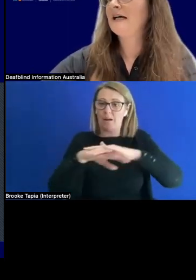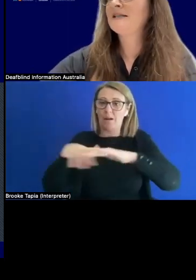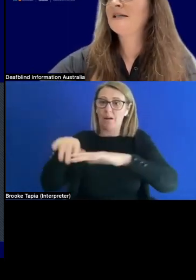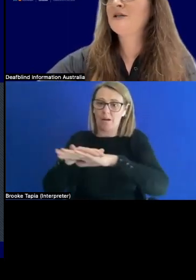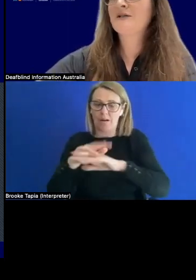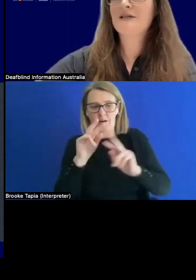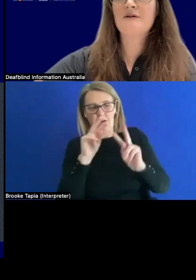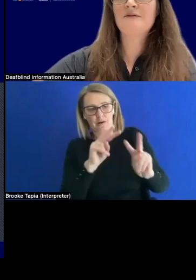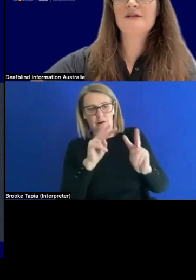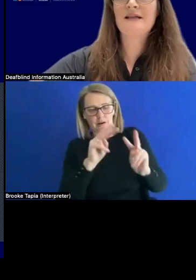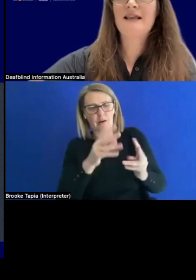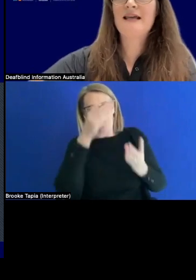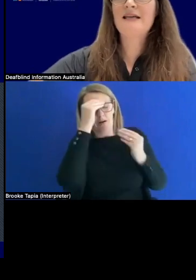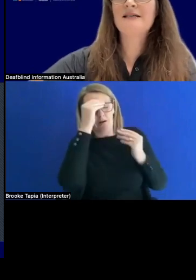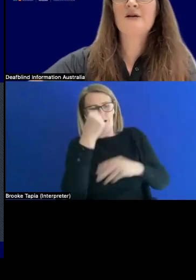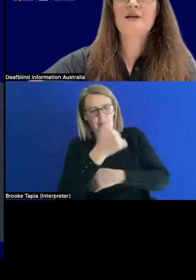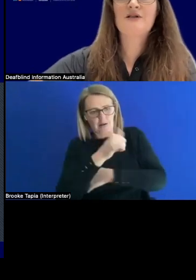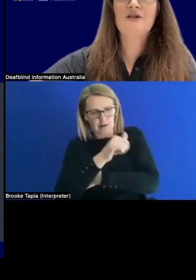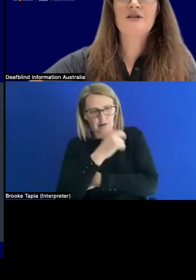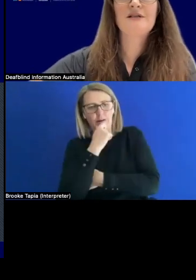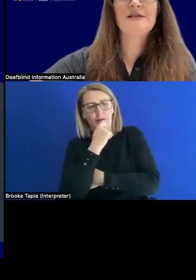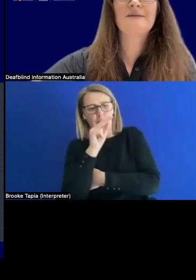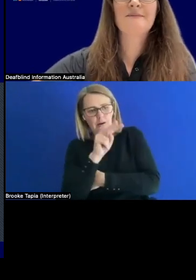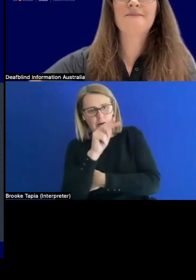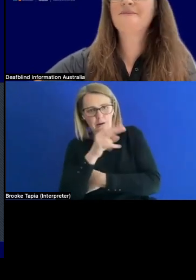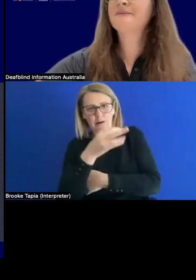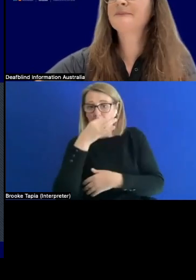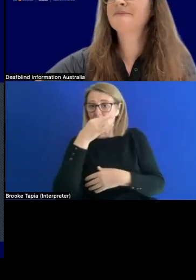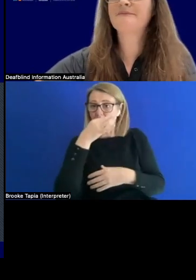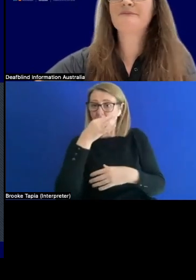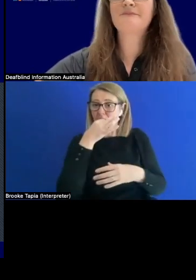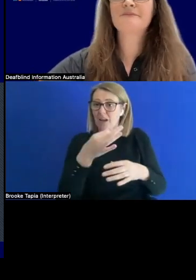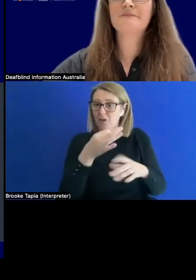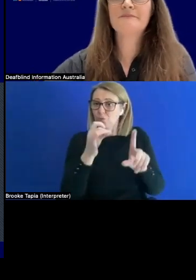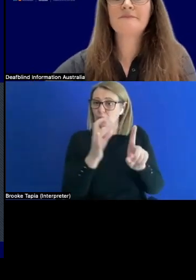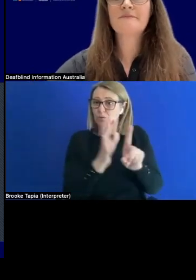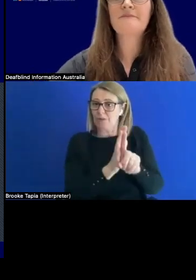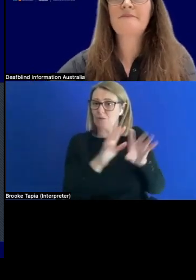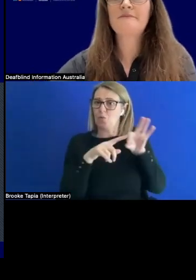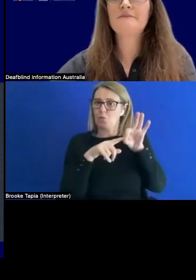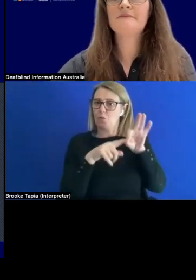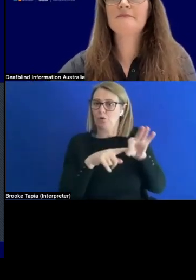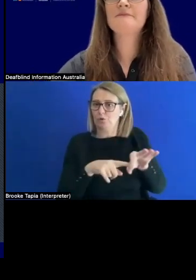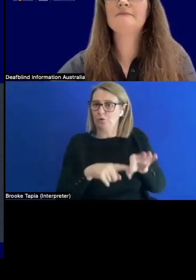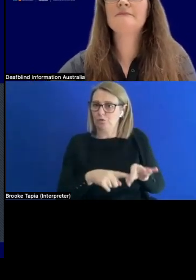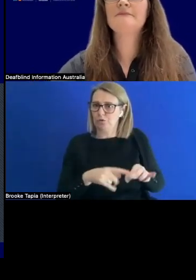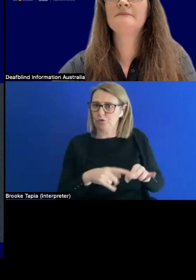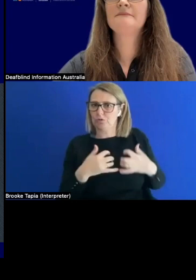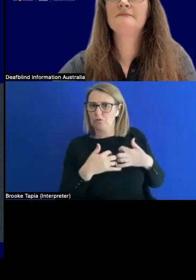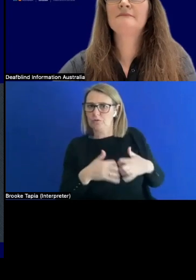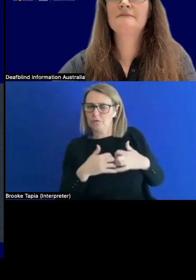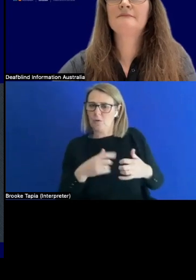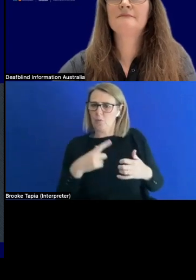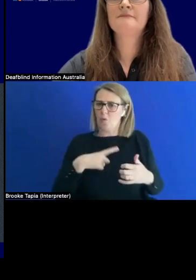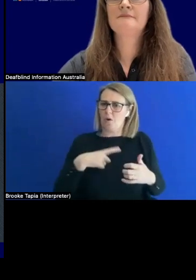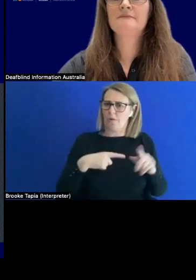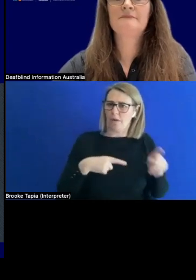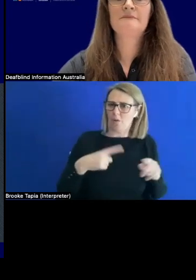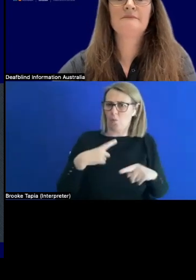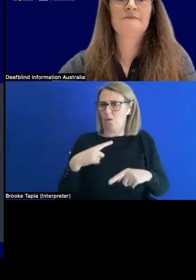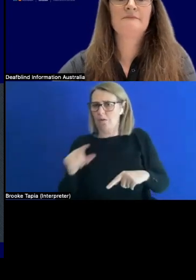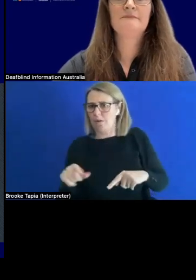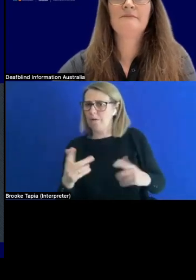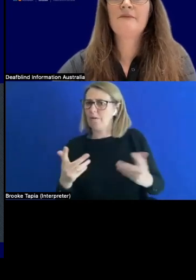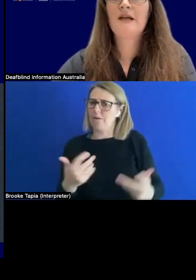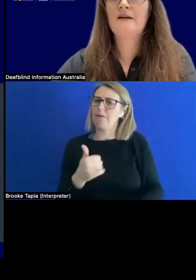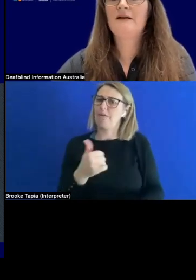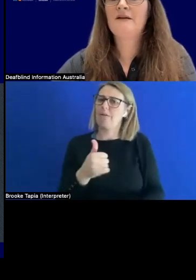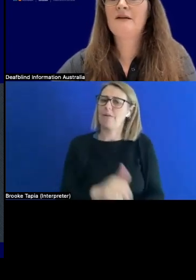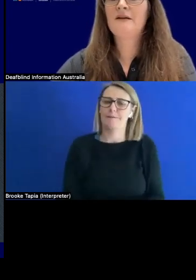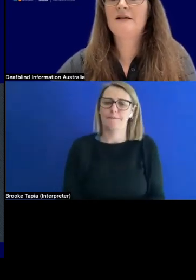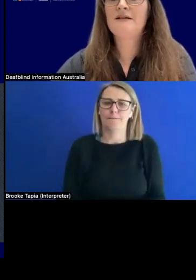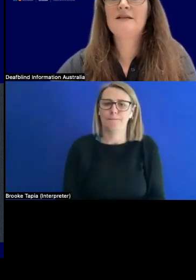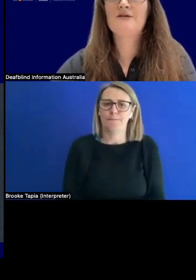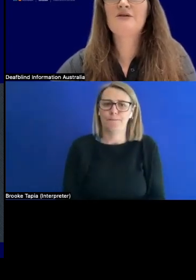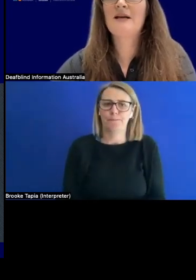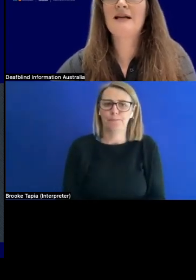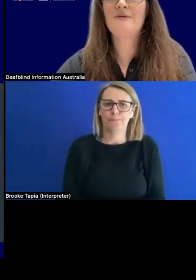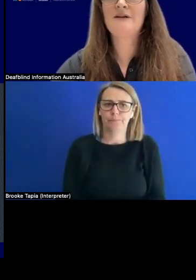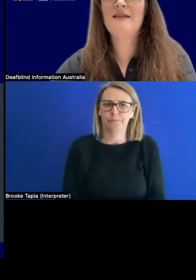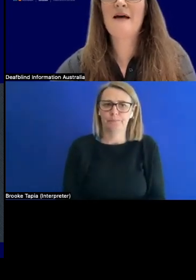asking yourselves these questions. I’m just still trying to get rid of that